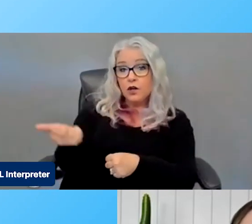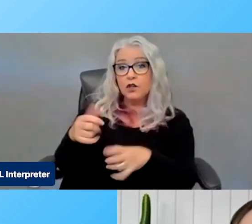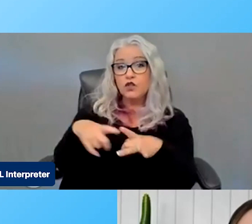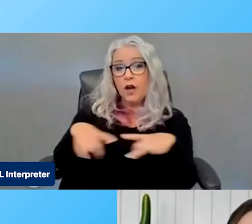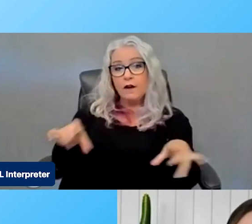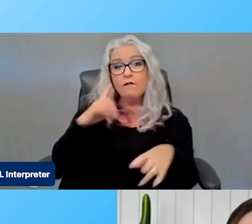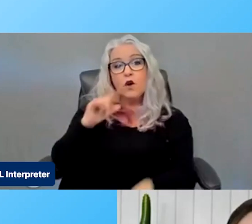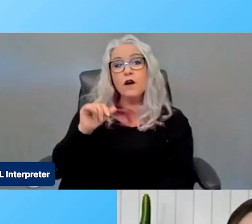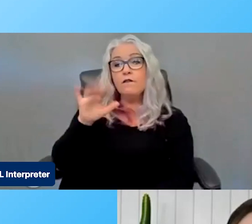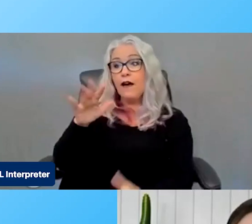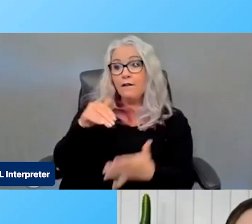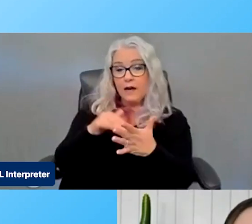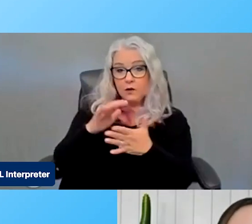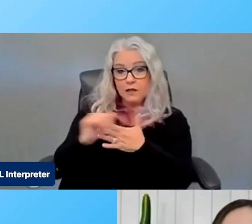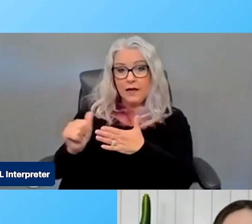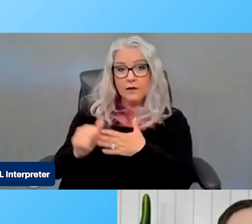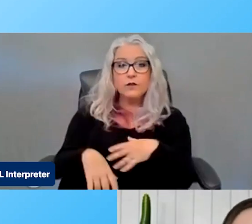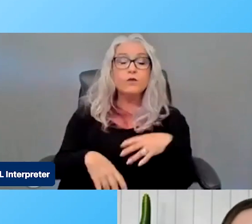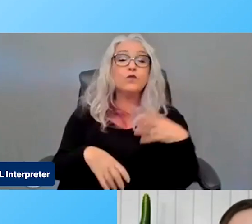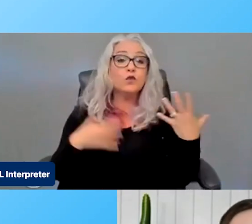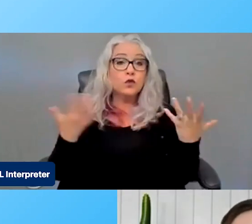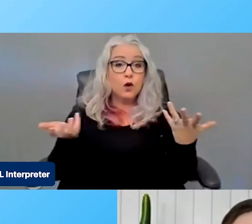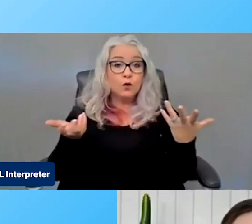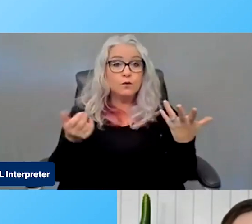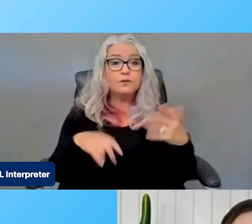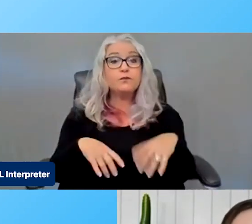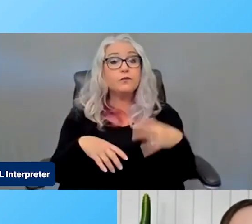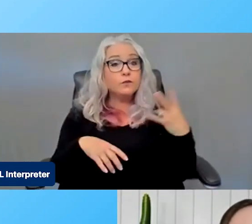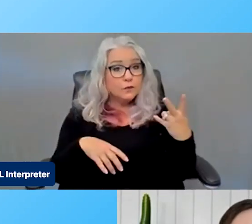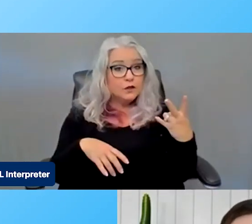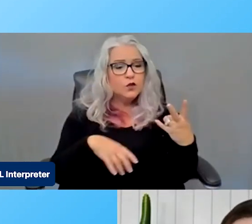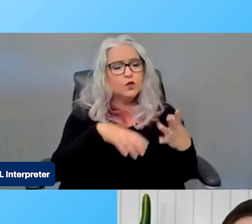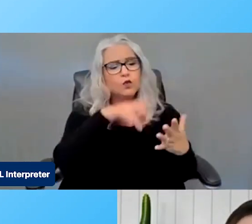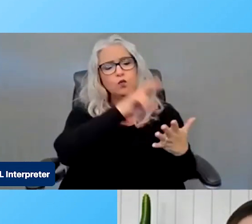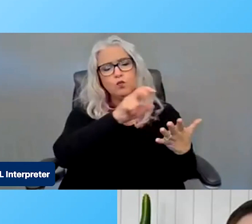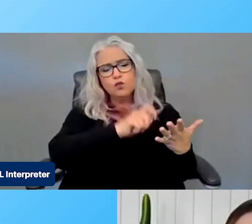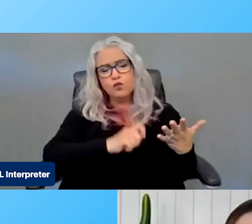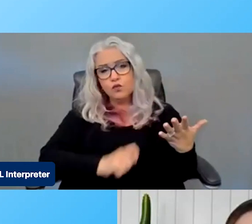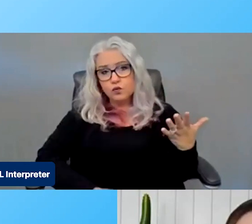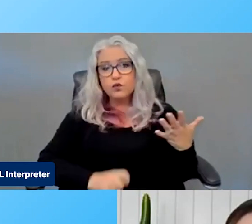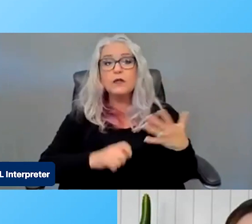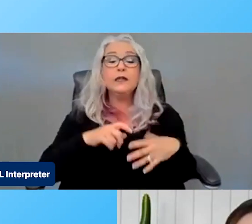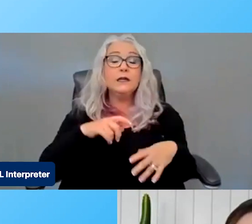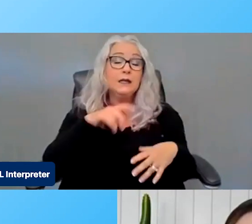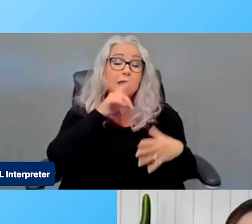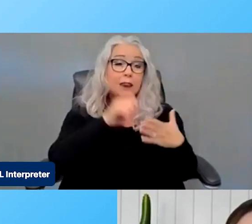So besides those two lengthy appeal letters there were many monitoring call calls to FEMA on